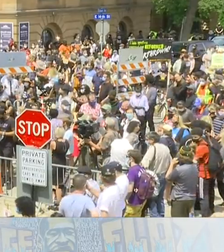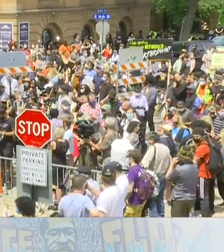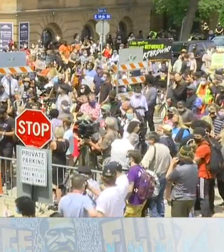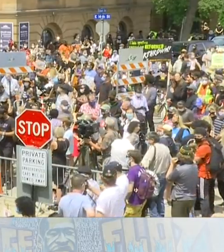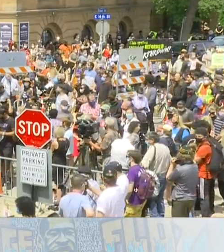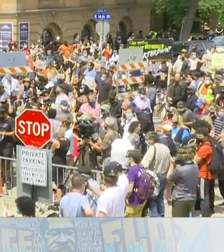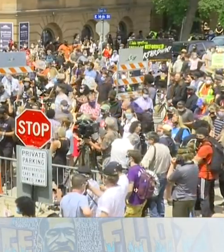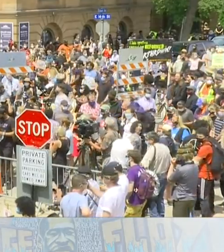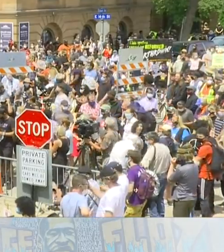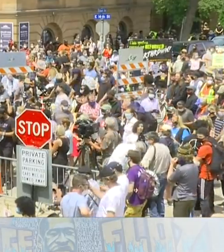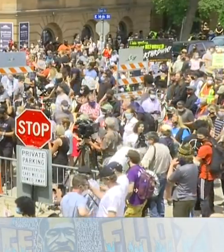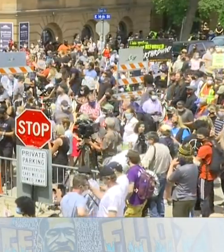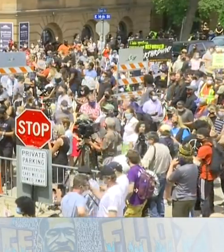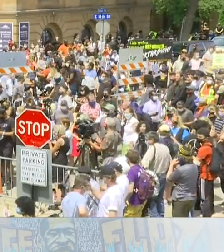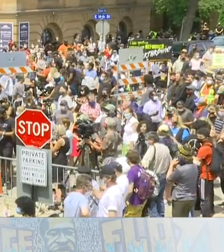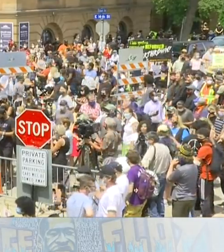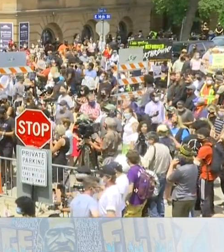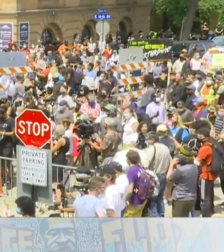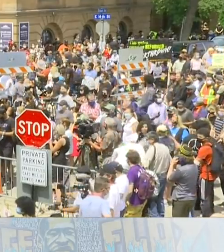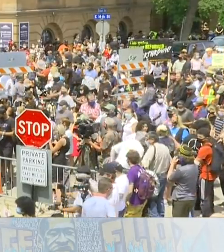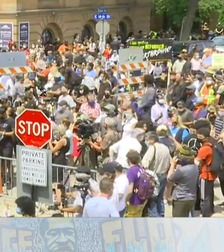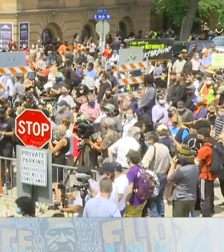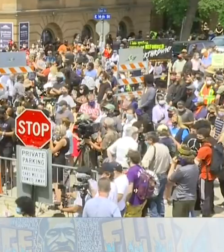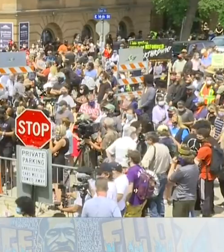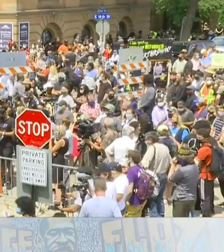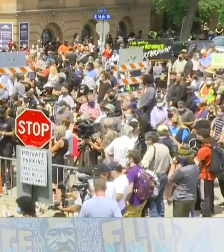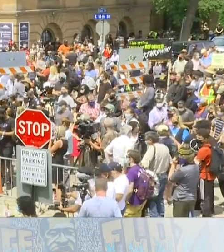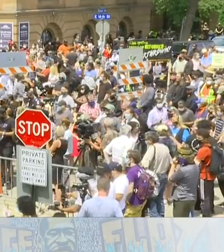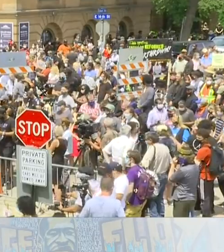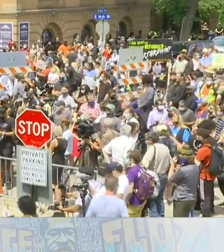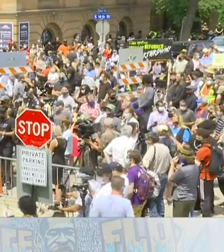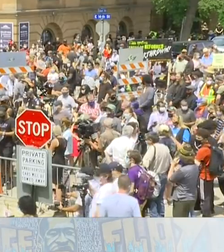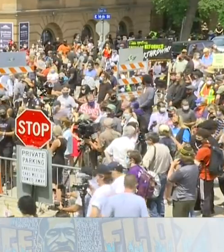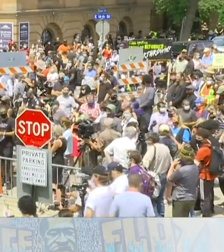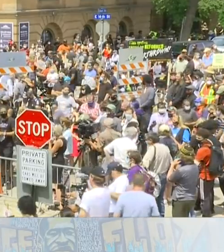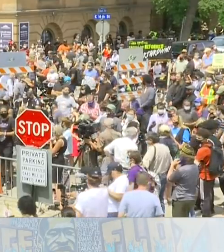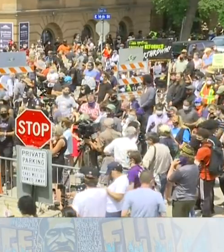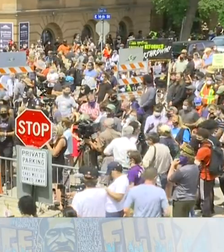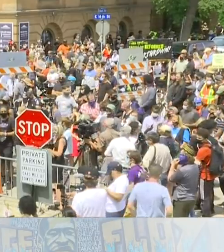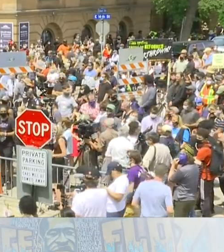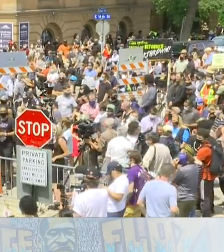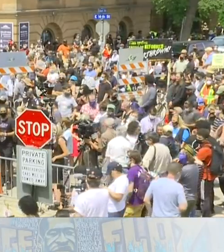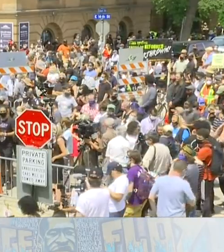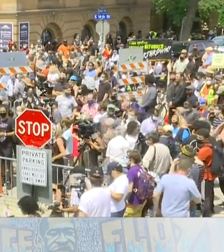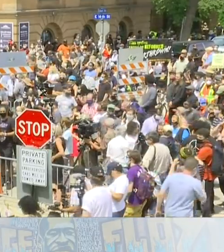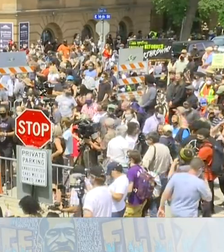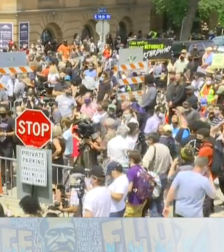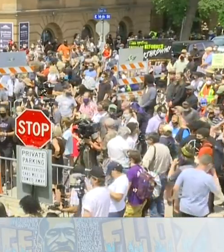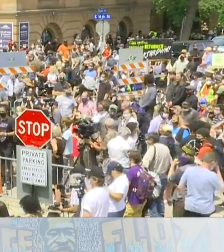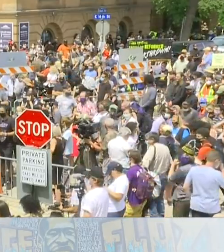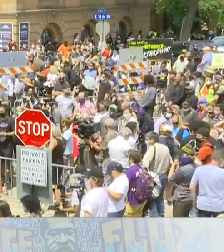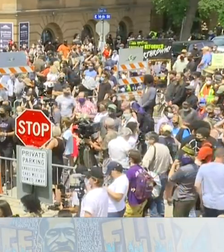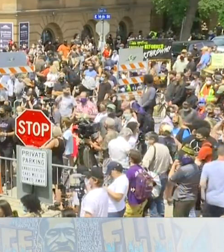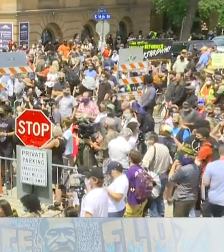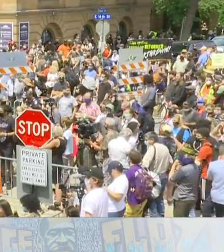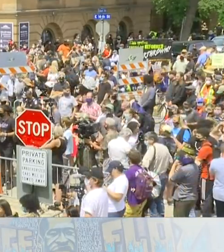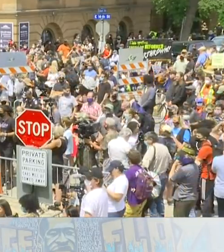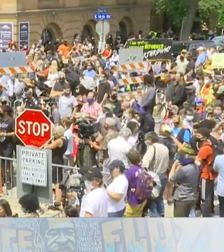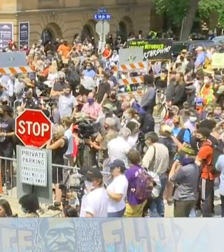NEVER, NEVER HIS WORD SAID HE WON'T I BELIEVE IT